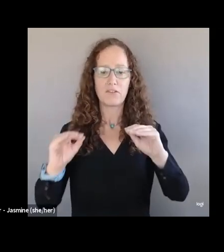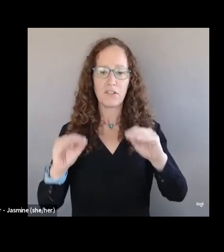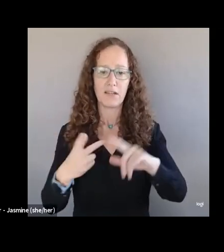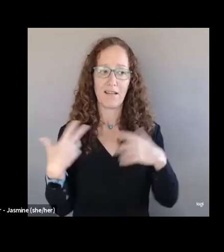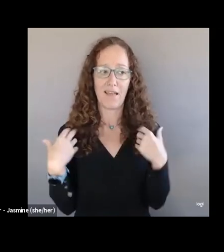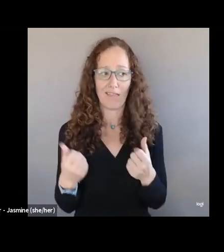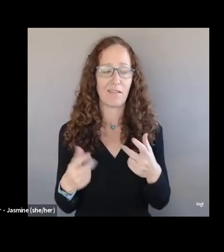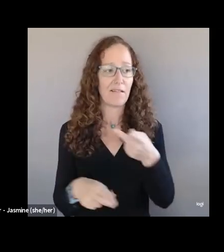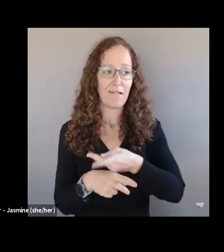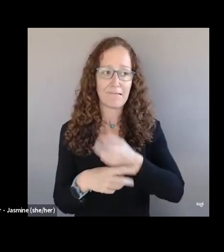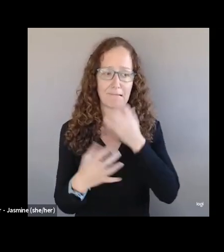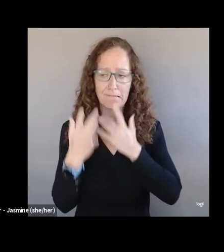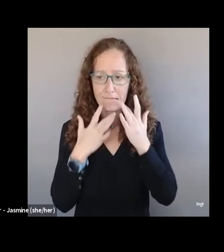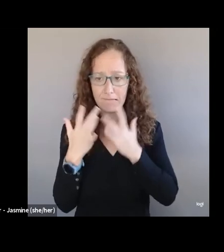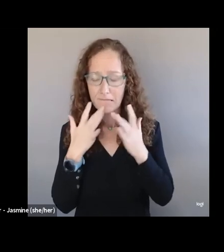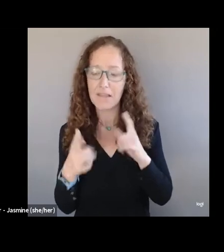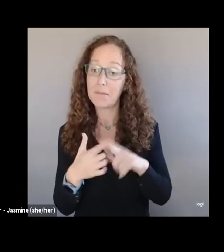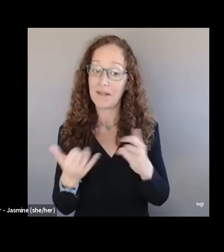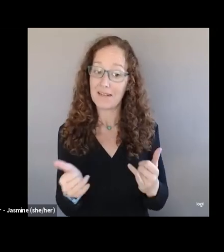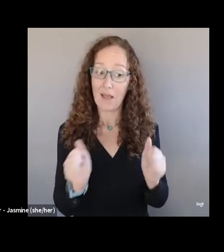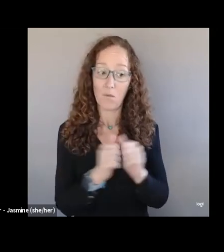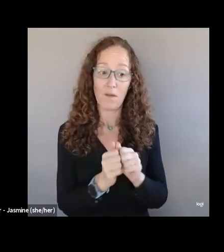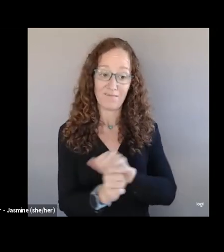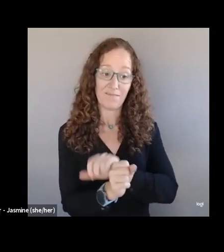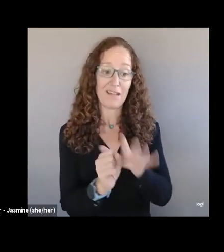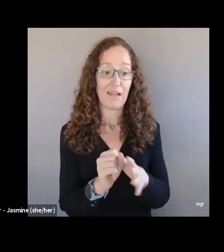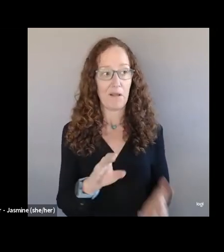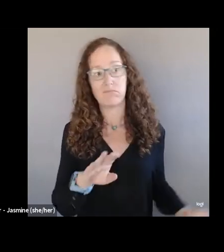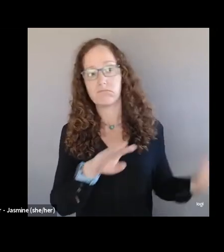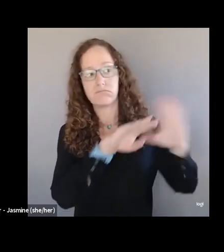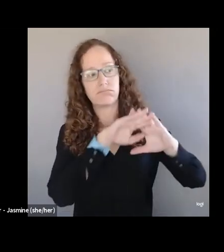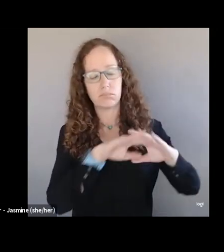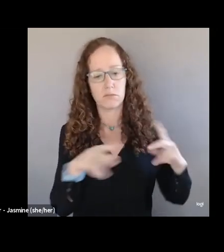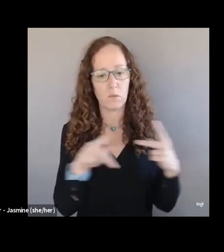global pandemic, the University of Pittsburgh, a predominantly